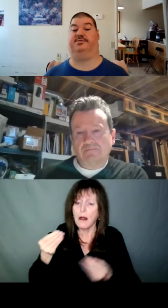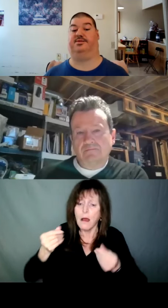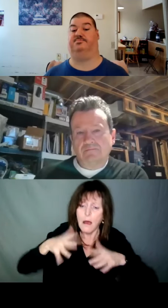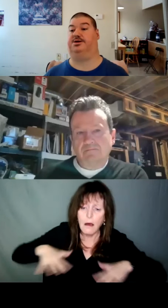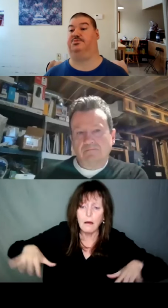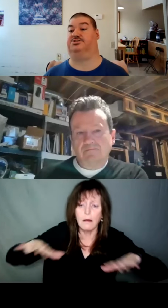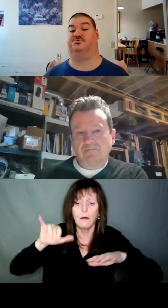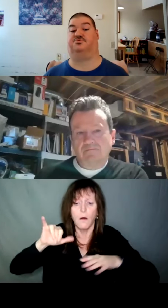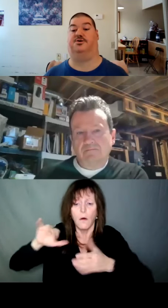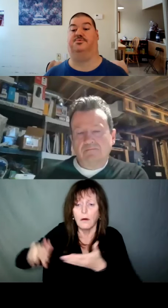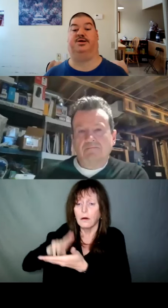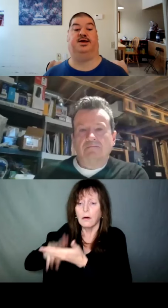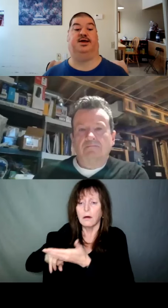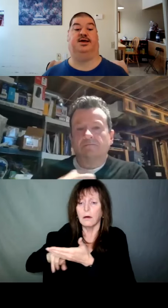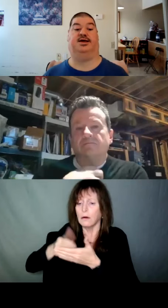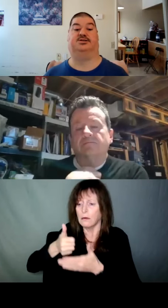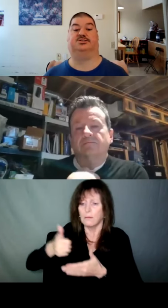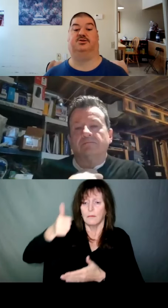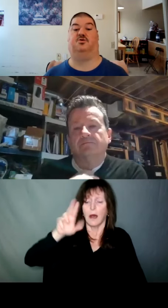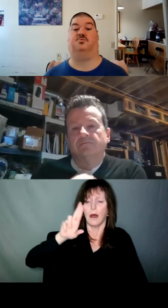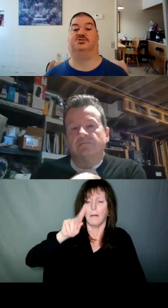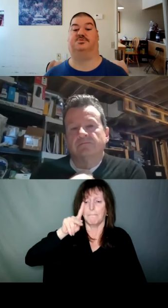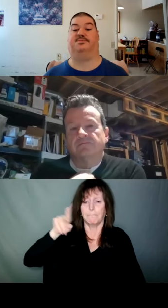Great Lakes. This territory is also covered